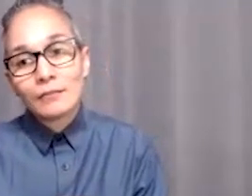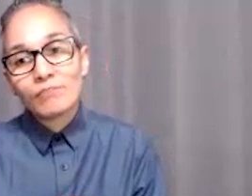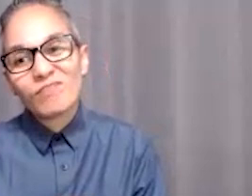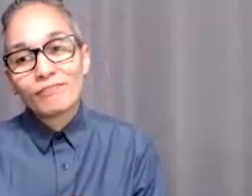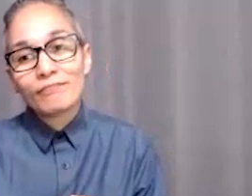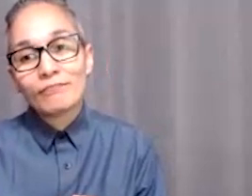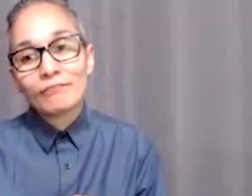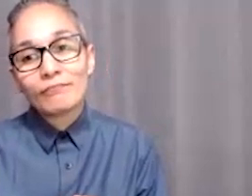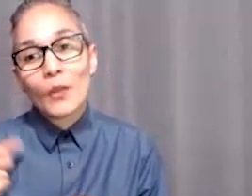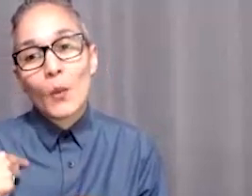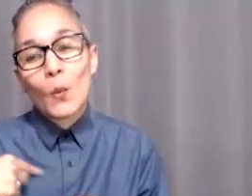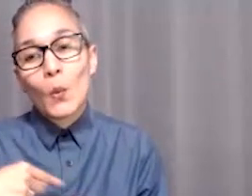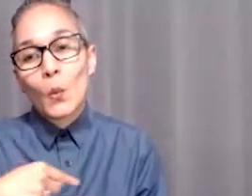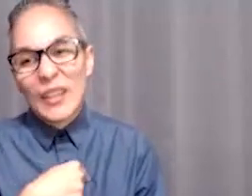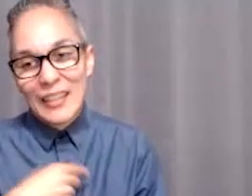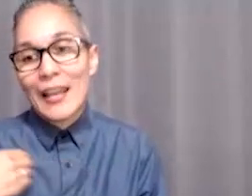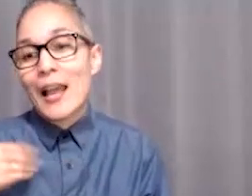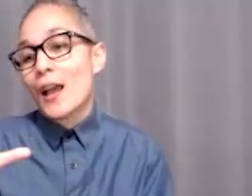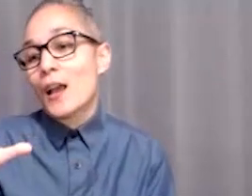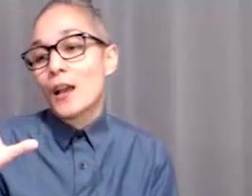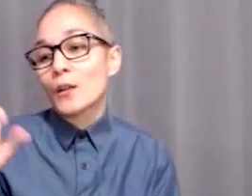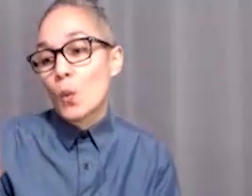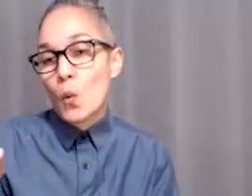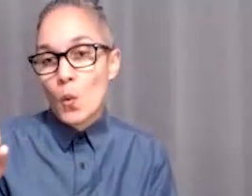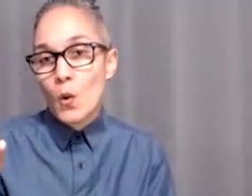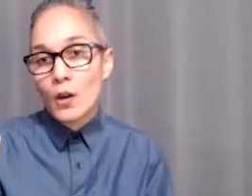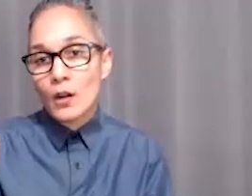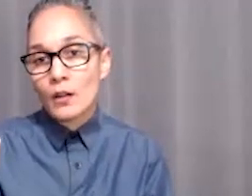We had a Core Inquiry on RSI, meaning that we did not meet it.